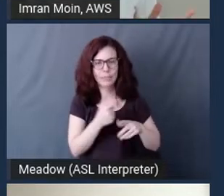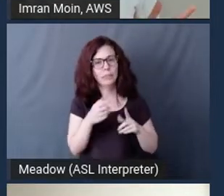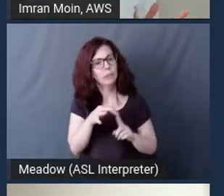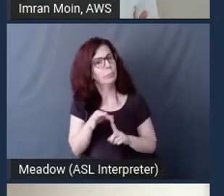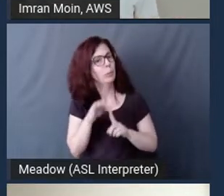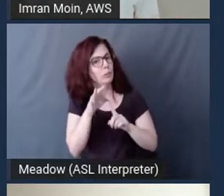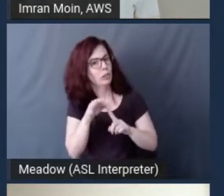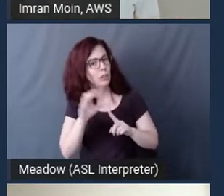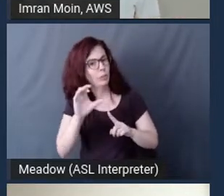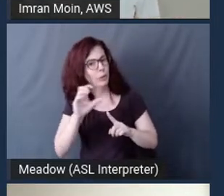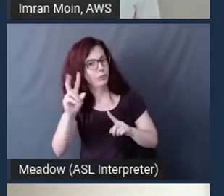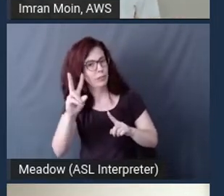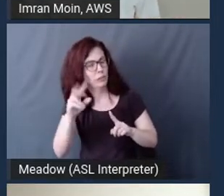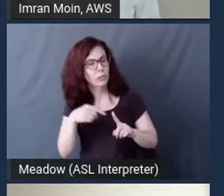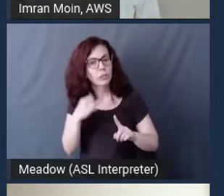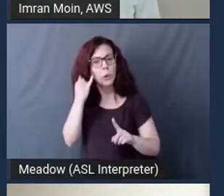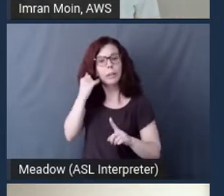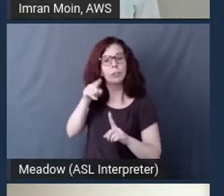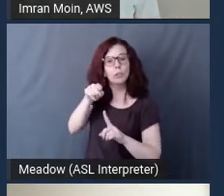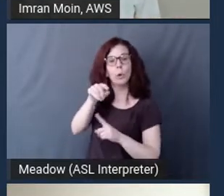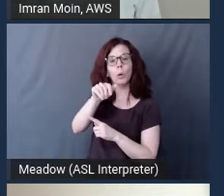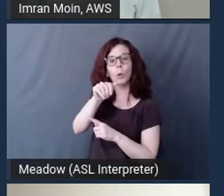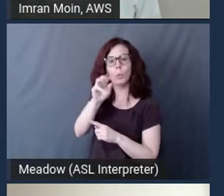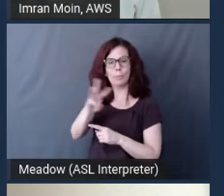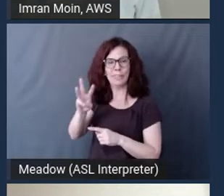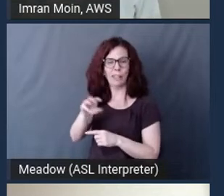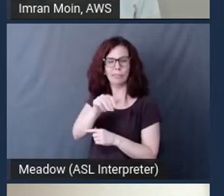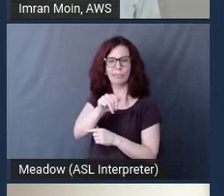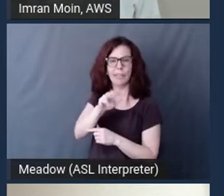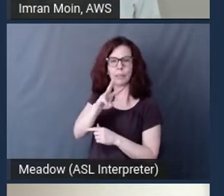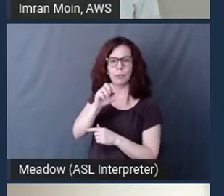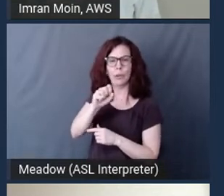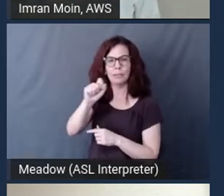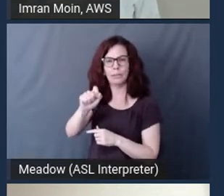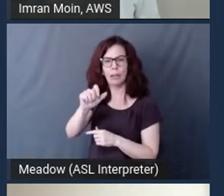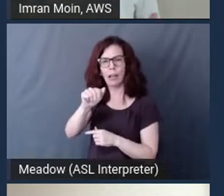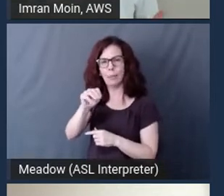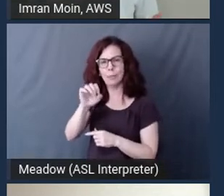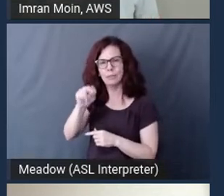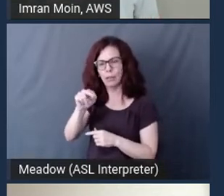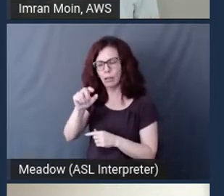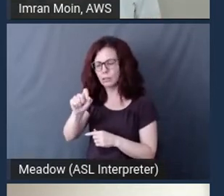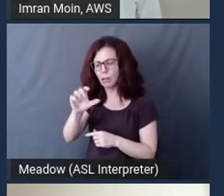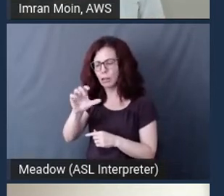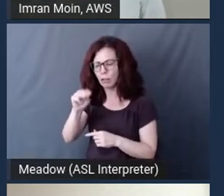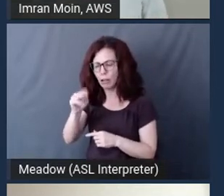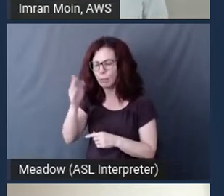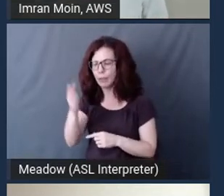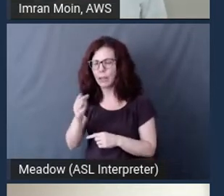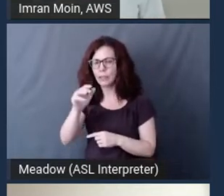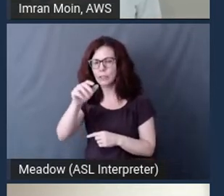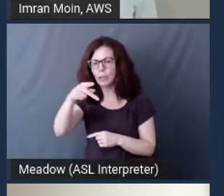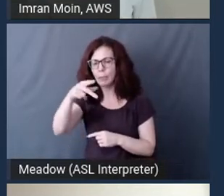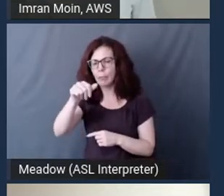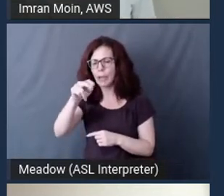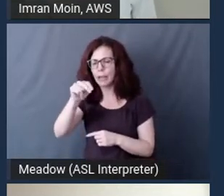So if you go to our website, aws.amazon.com/panorama, you'll see there's a section for our partners